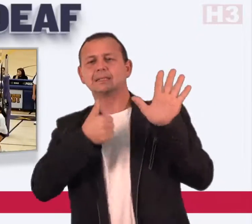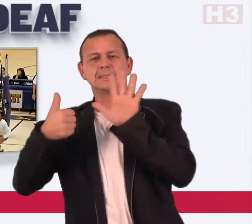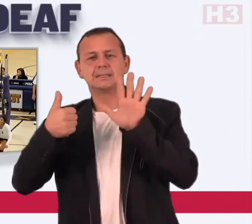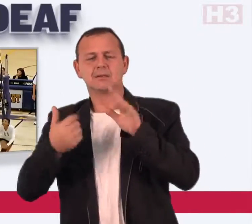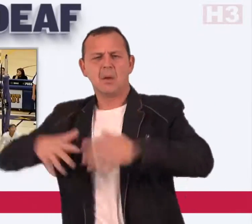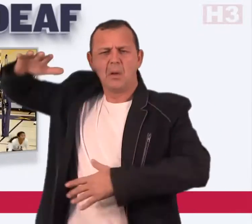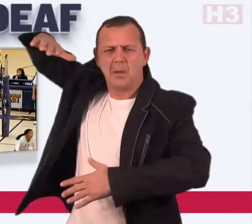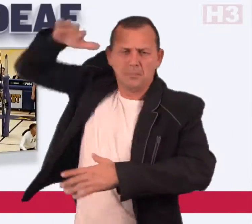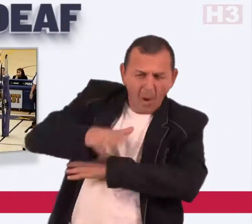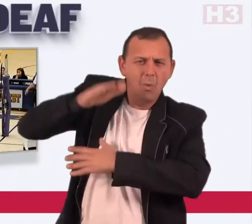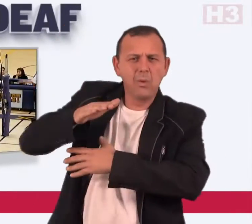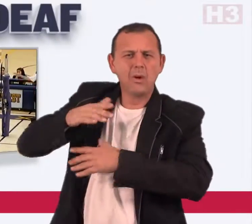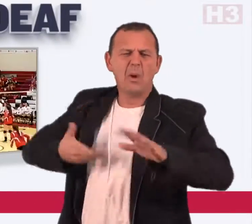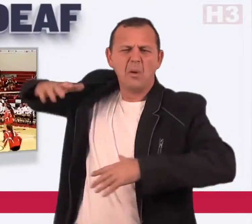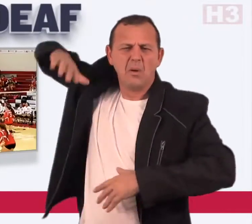ranks sixth in kills and